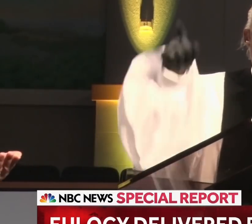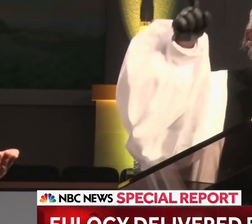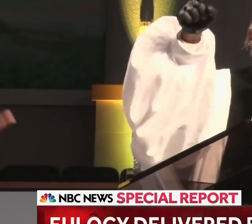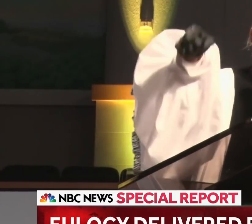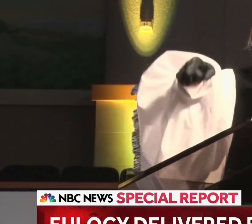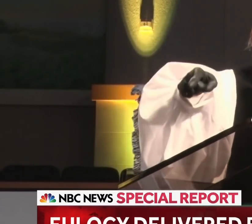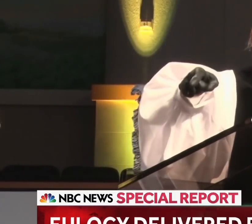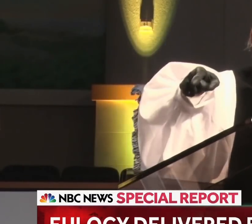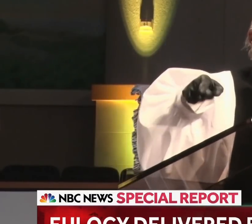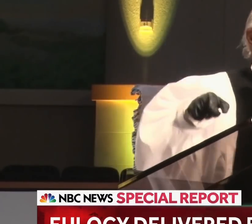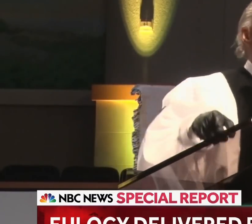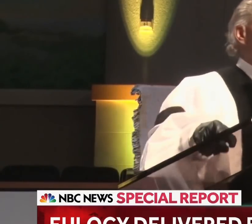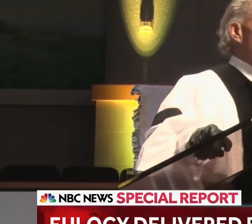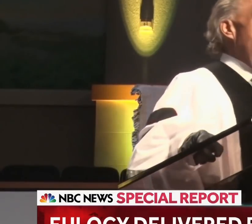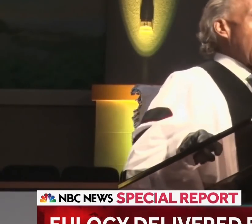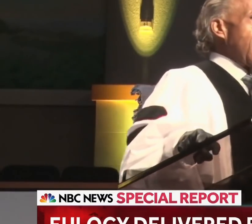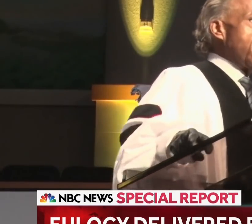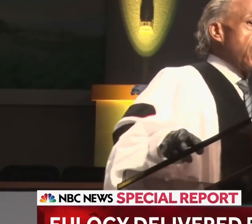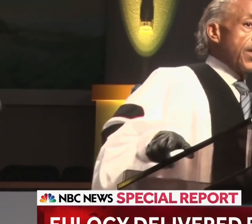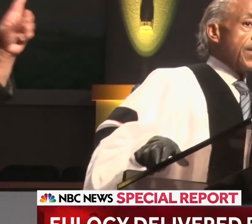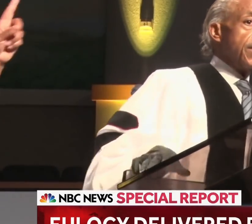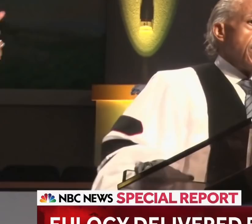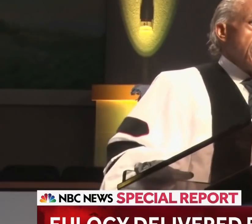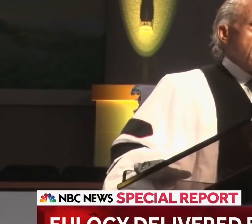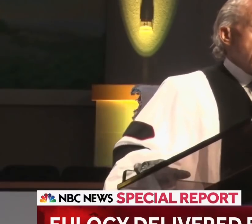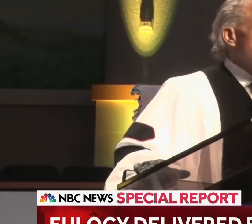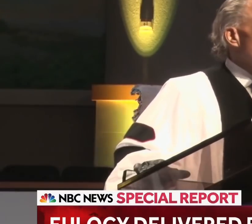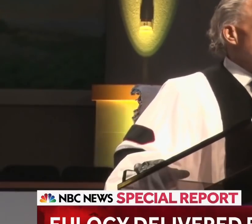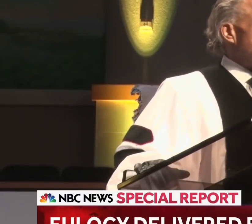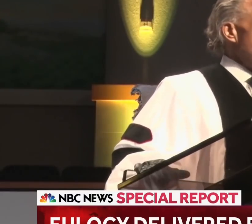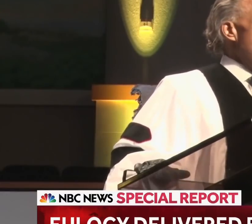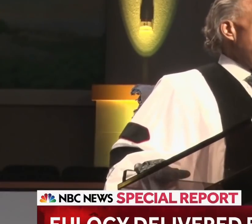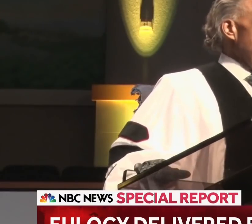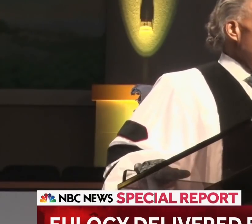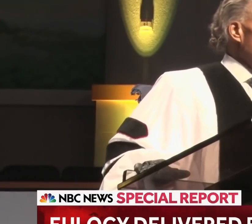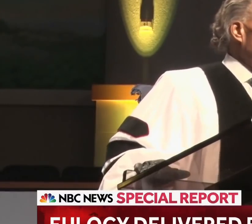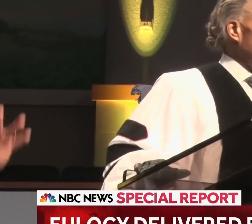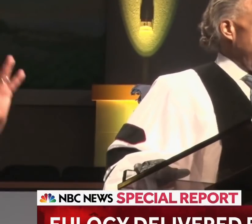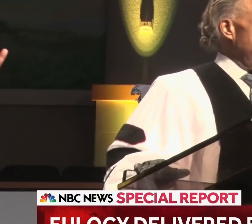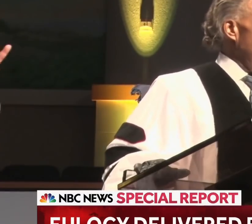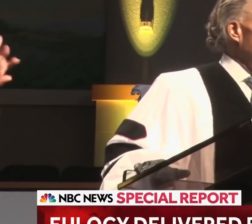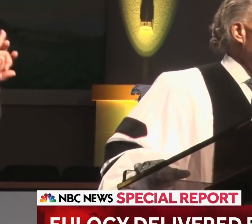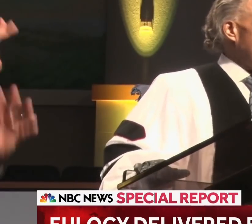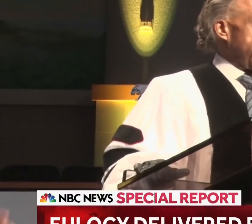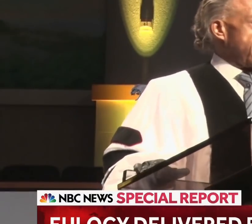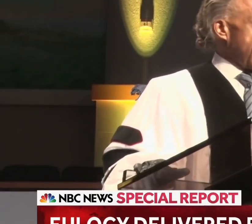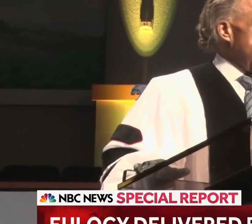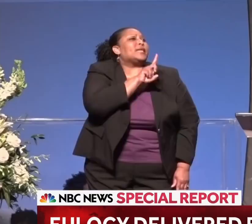IF YOU HAD ANY IDEA THAT EVERYBODY FROM THOSE IN THE